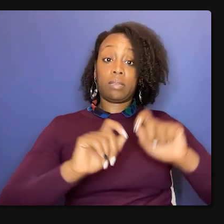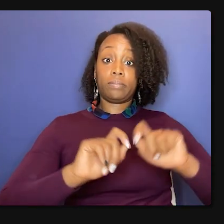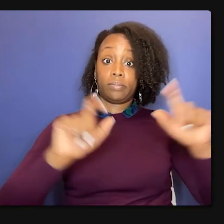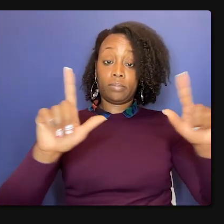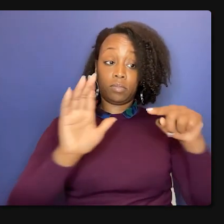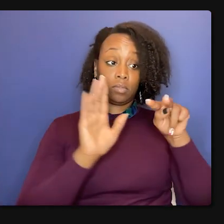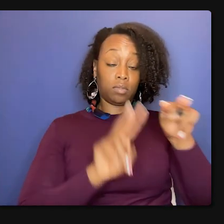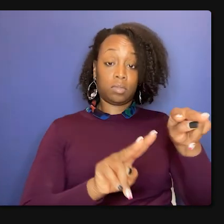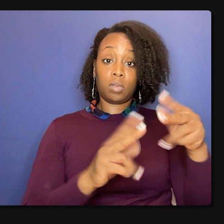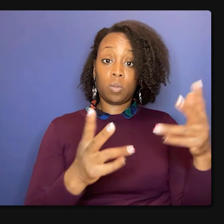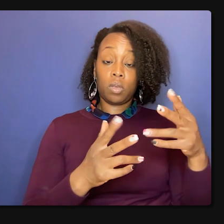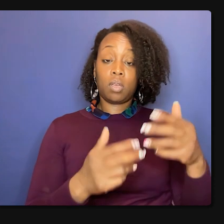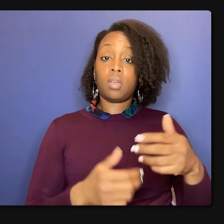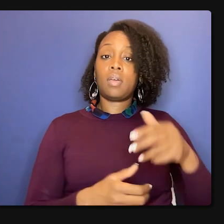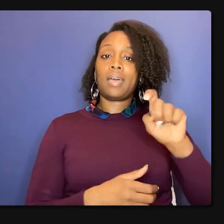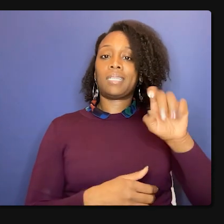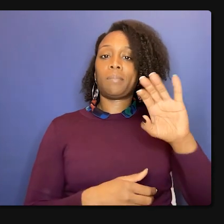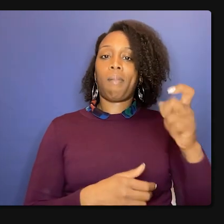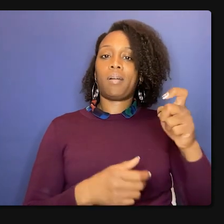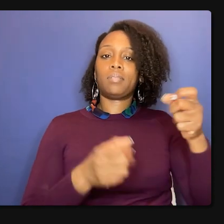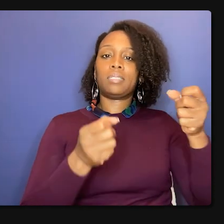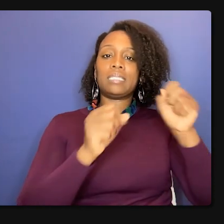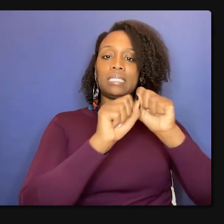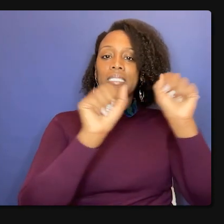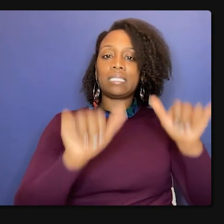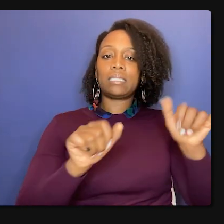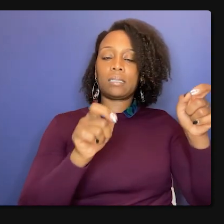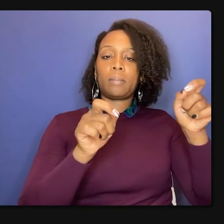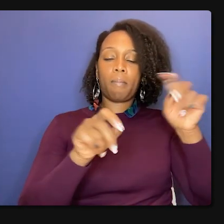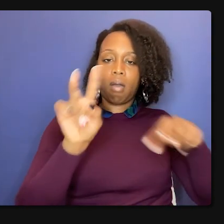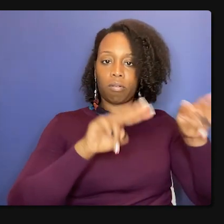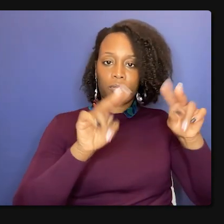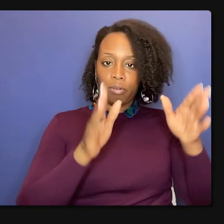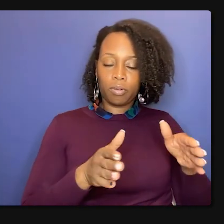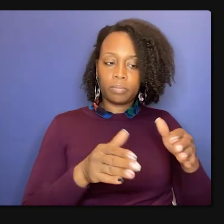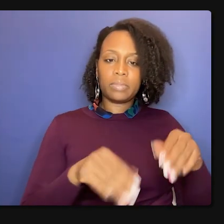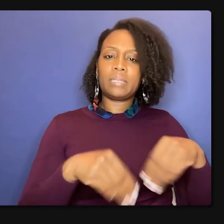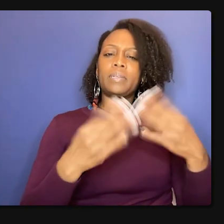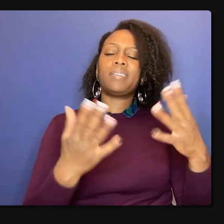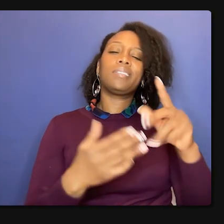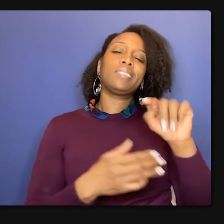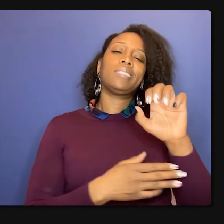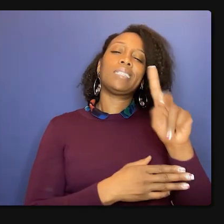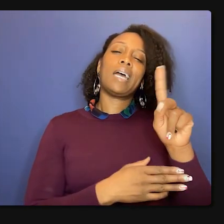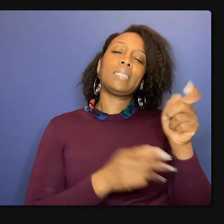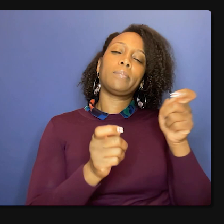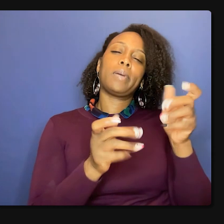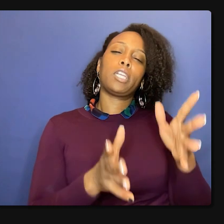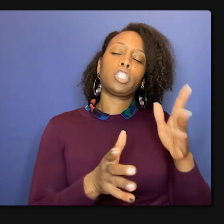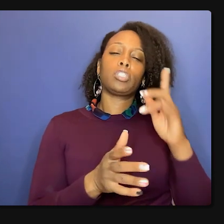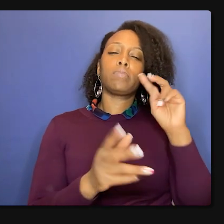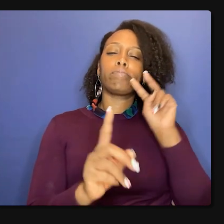The next window to look at is the Xbox System Monitor. This window provides a task manager like view